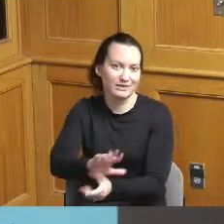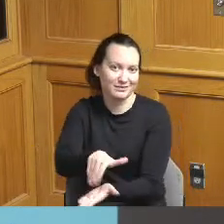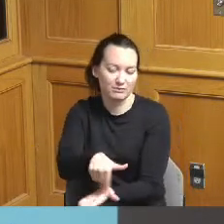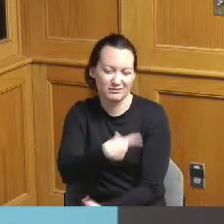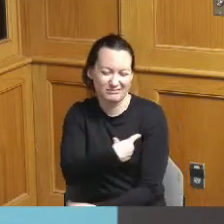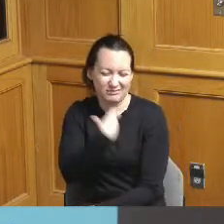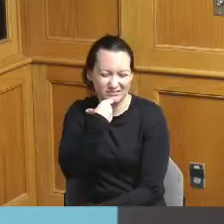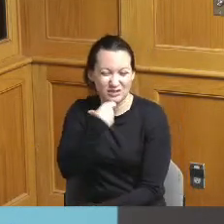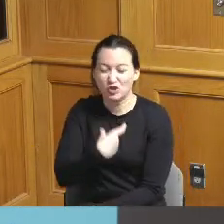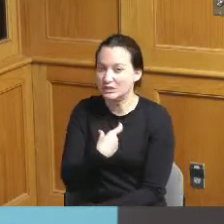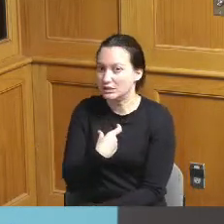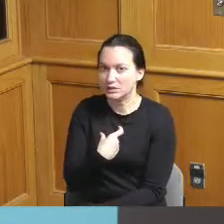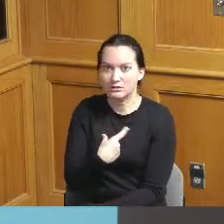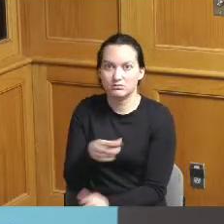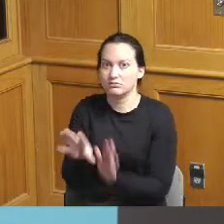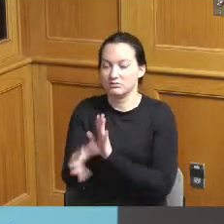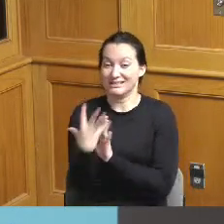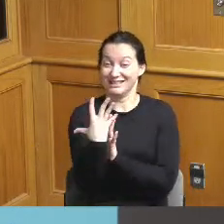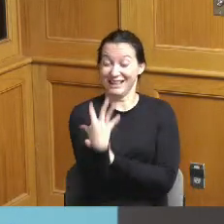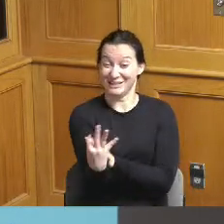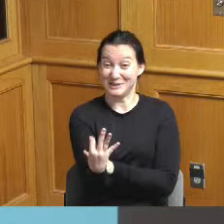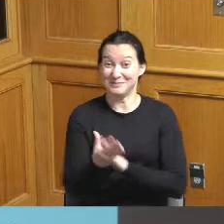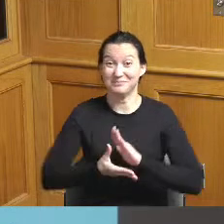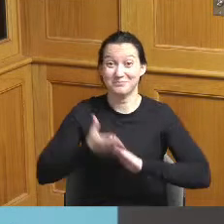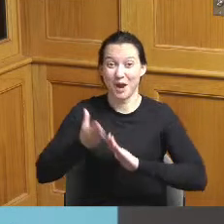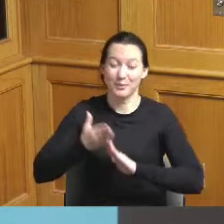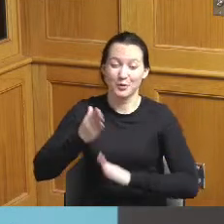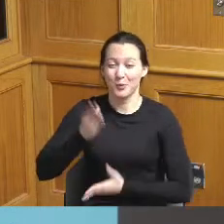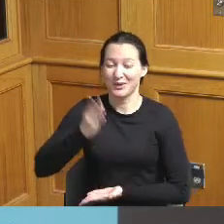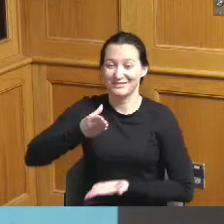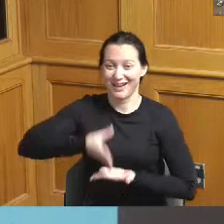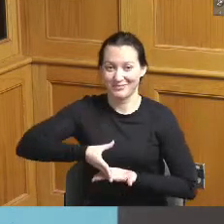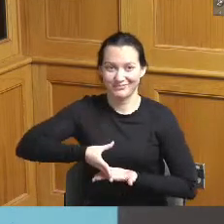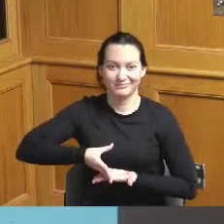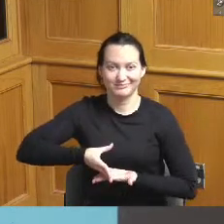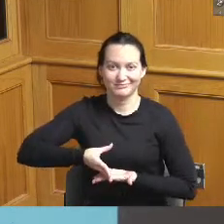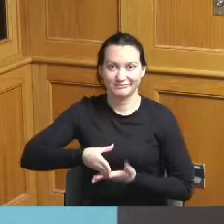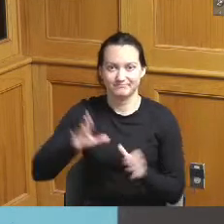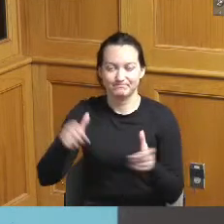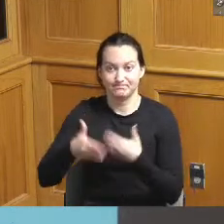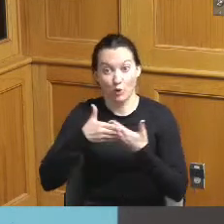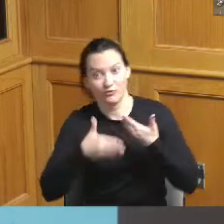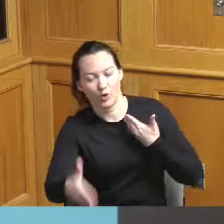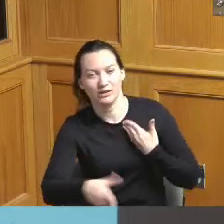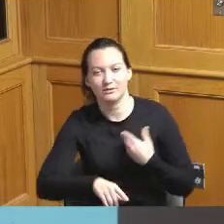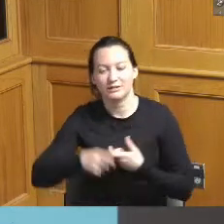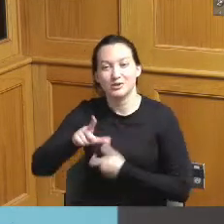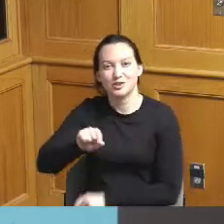an update we were just selected as the operator for the One-Stop going forward in 2023 so we're